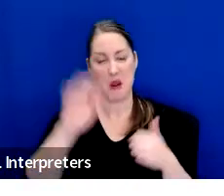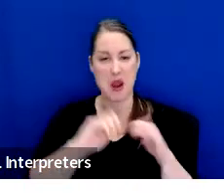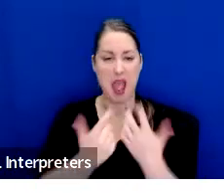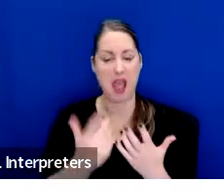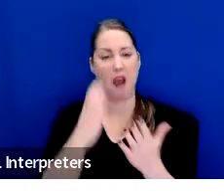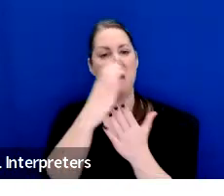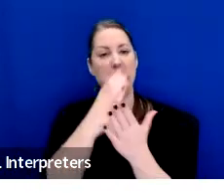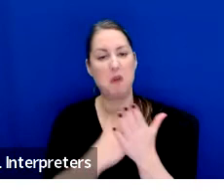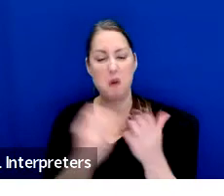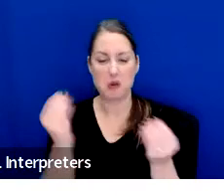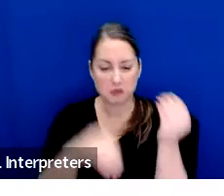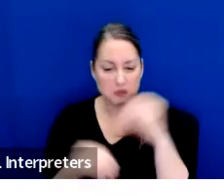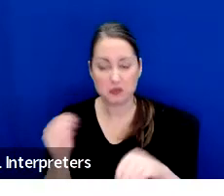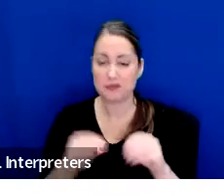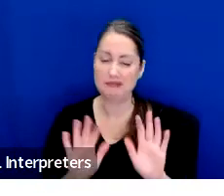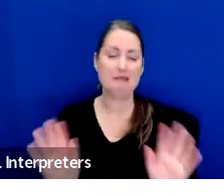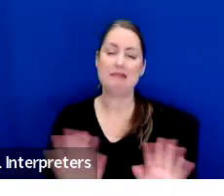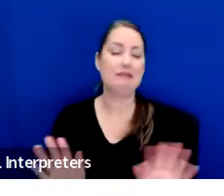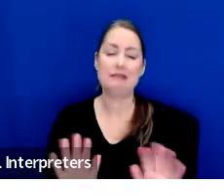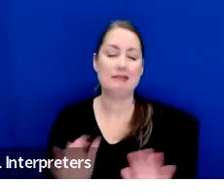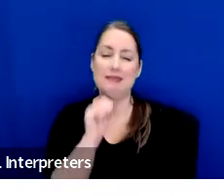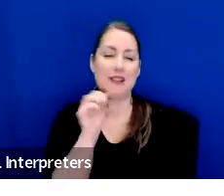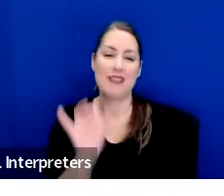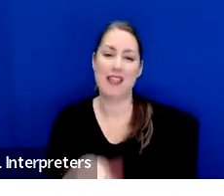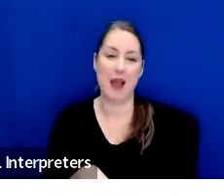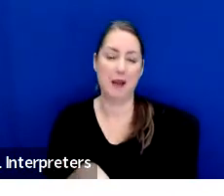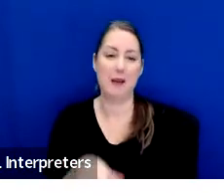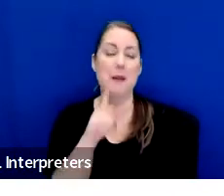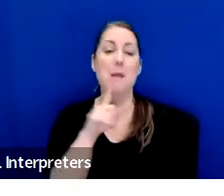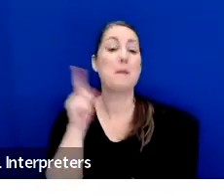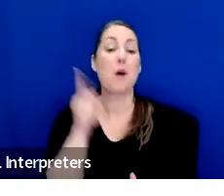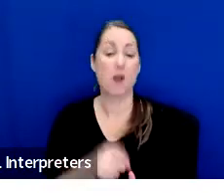What I think it is, is that my students could tell that